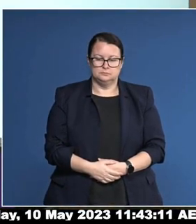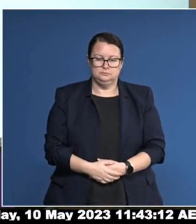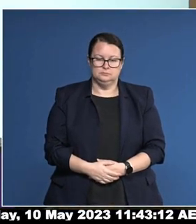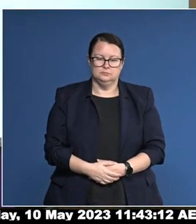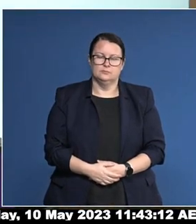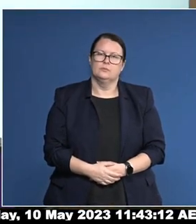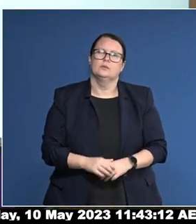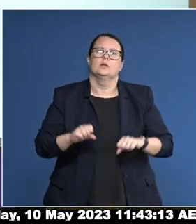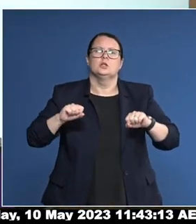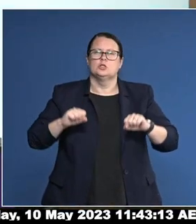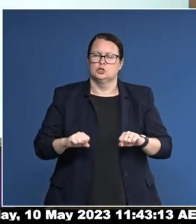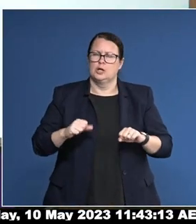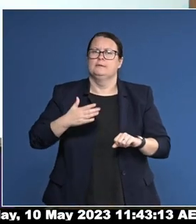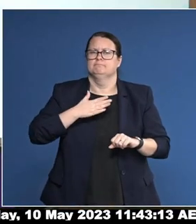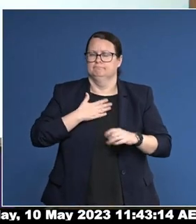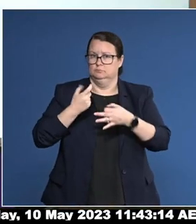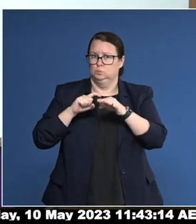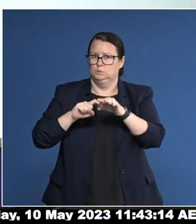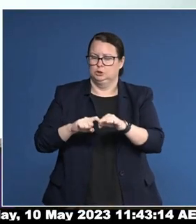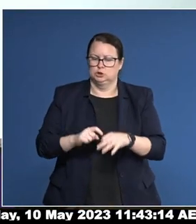relates to paragraph 31.